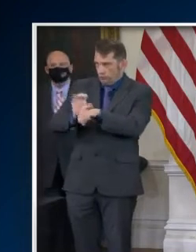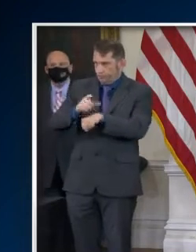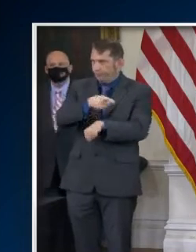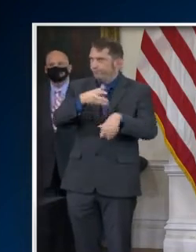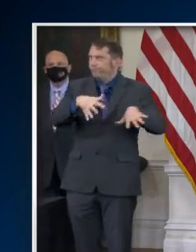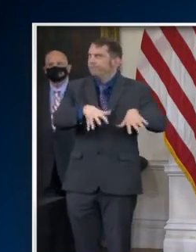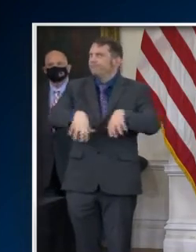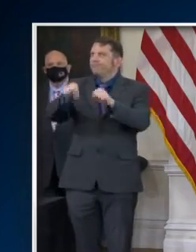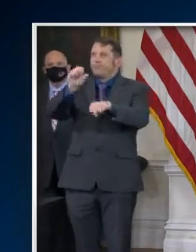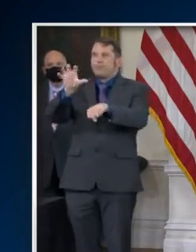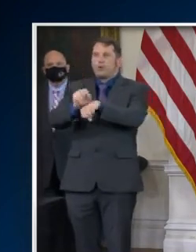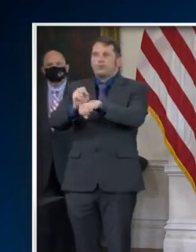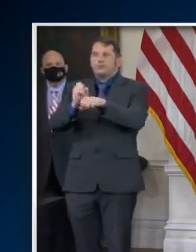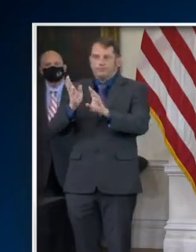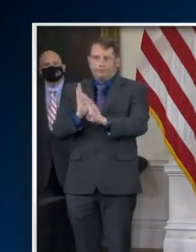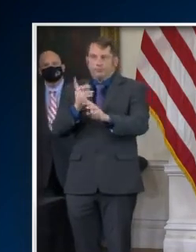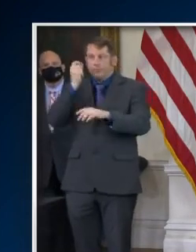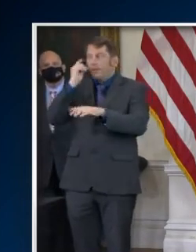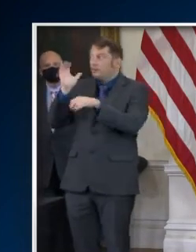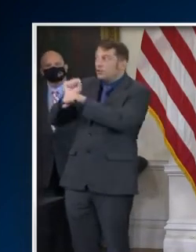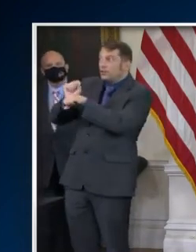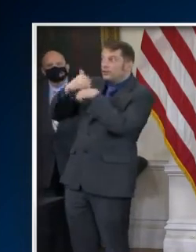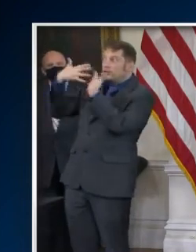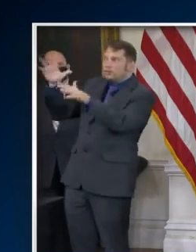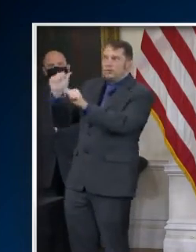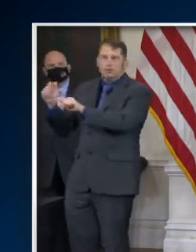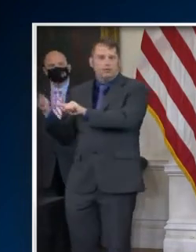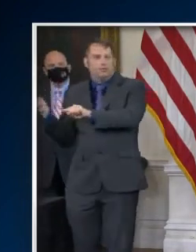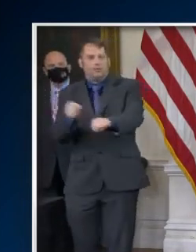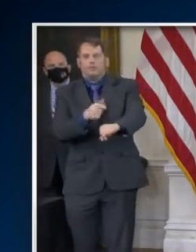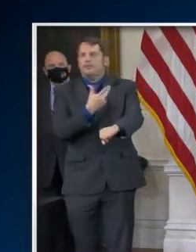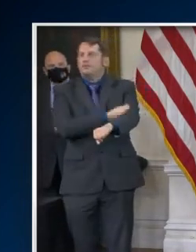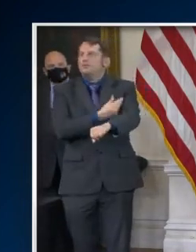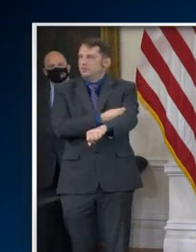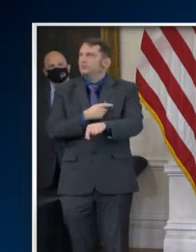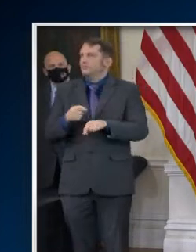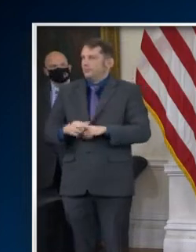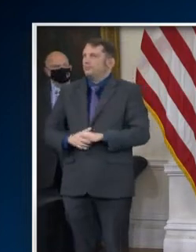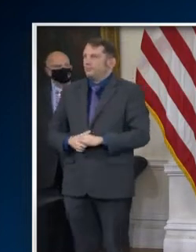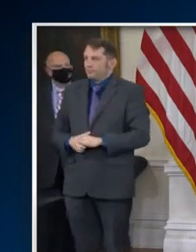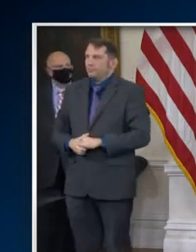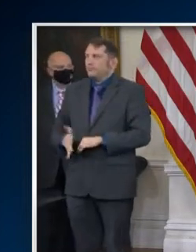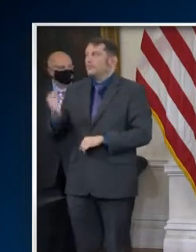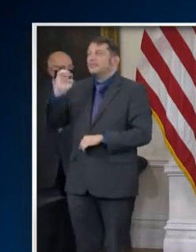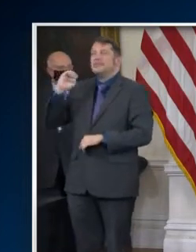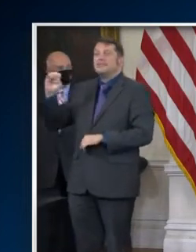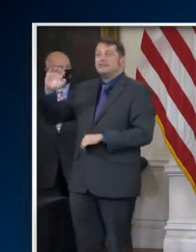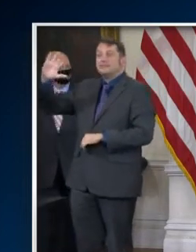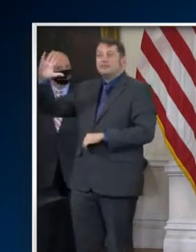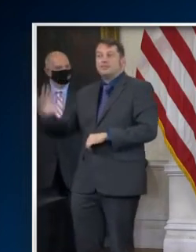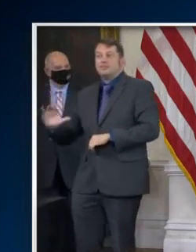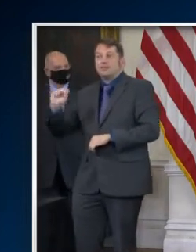THEY HOST CLINICS WITH AFTER HOURS APPOINTMENTS TO SCHEDULE PEOPLE AFTER WORK AND MEET PEOPLE WHERE THEY ARE.